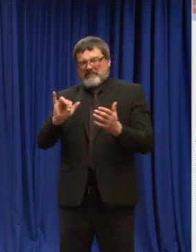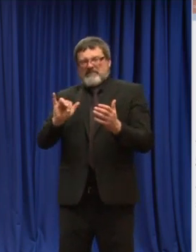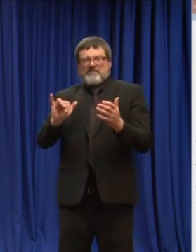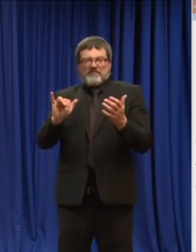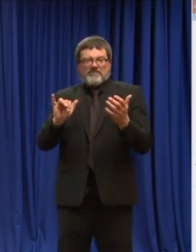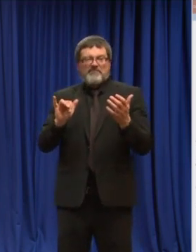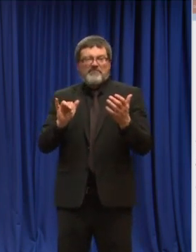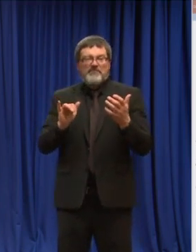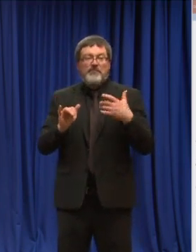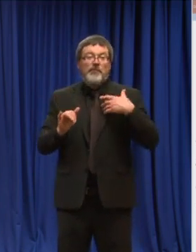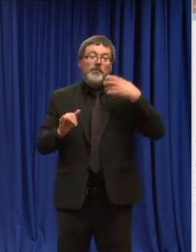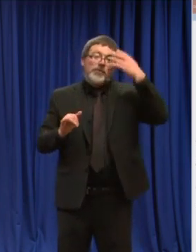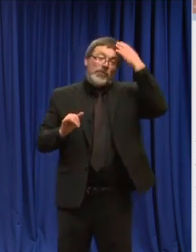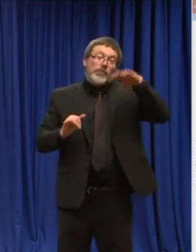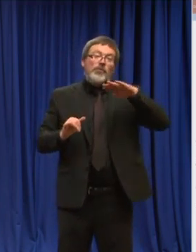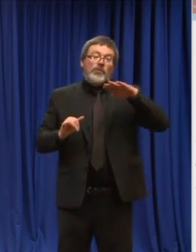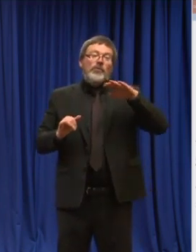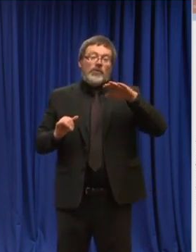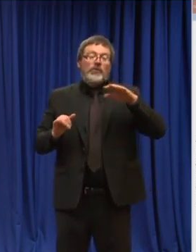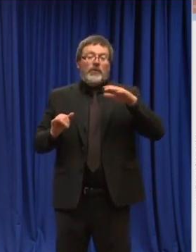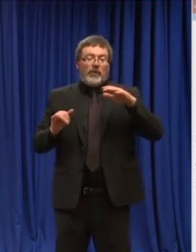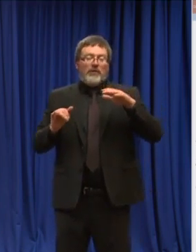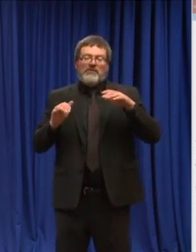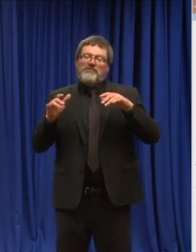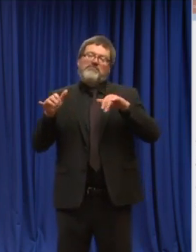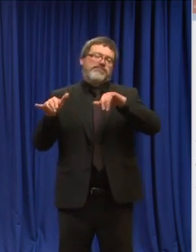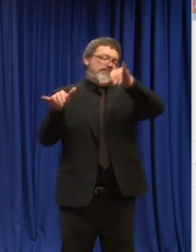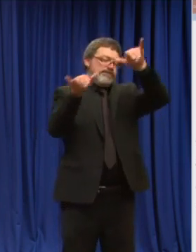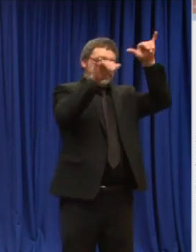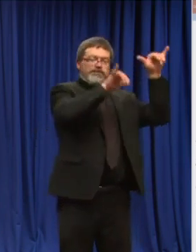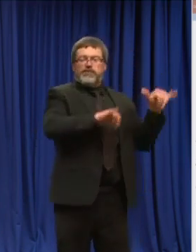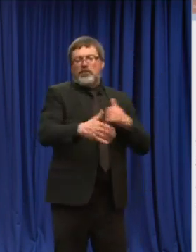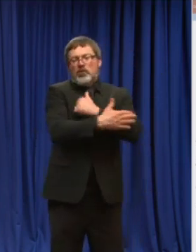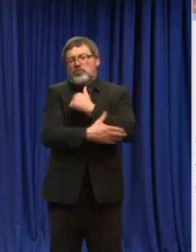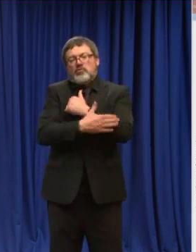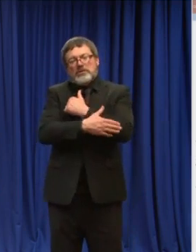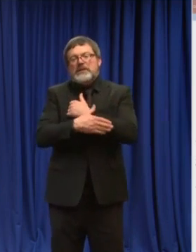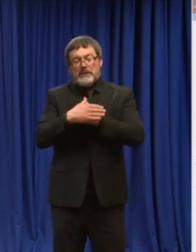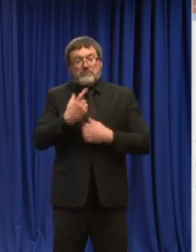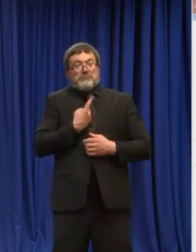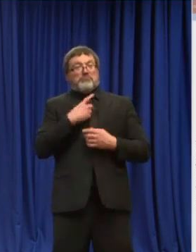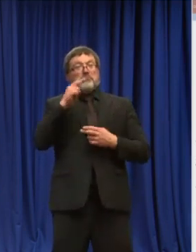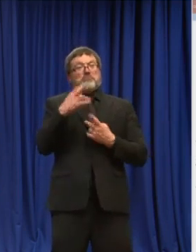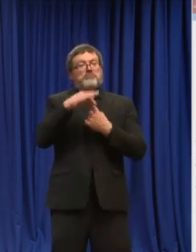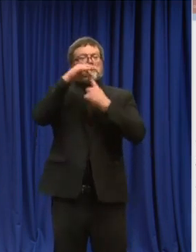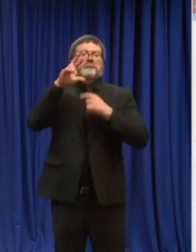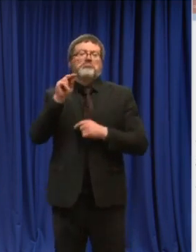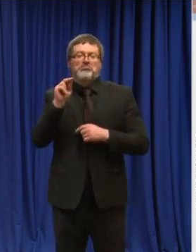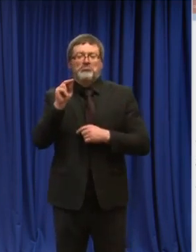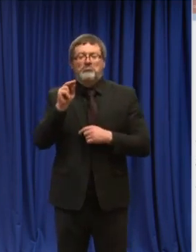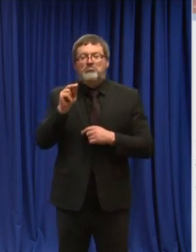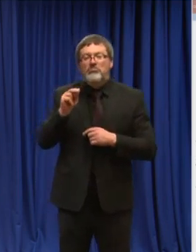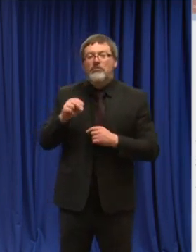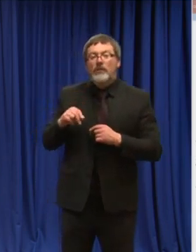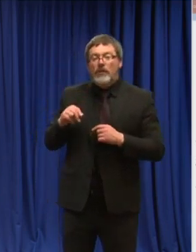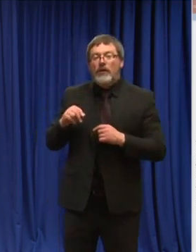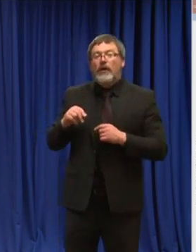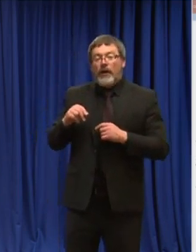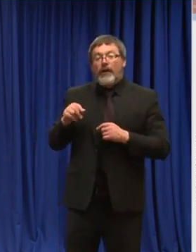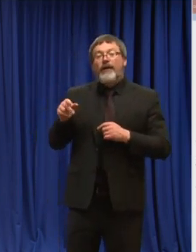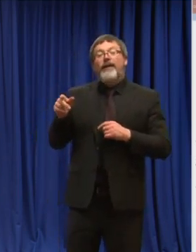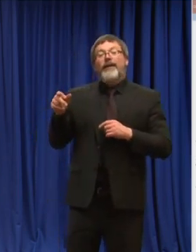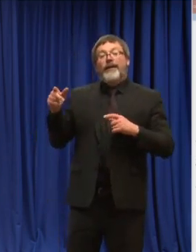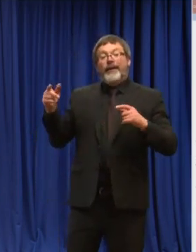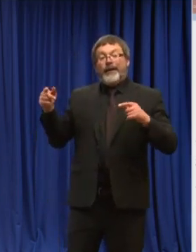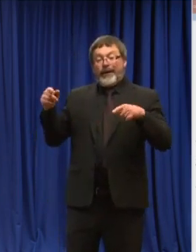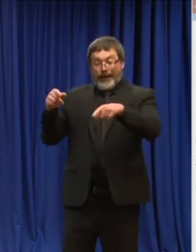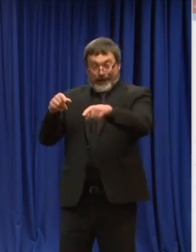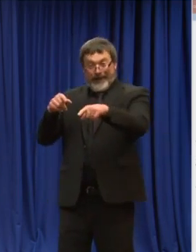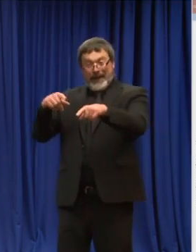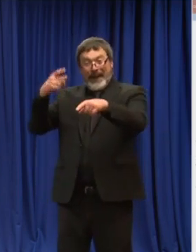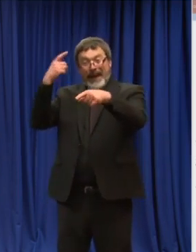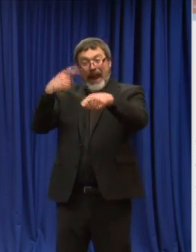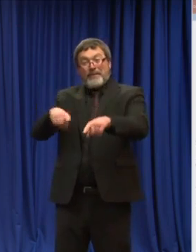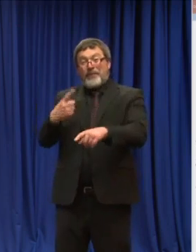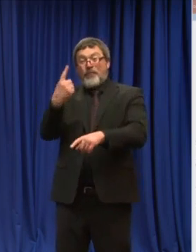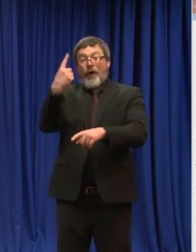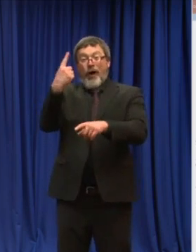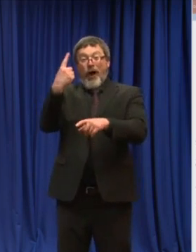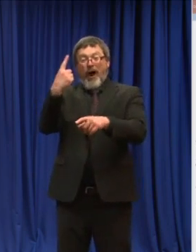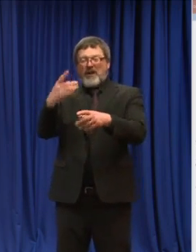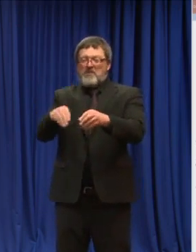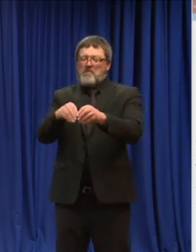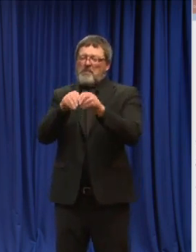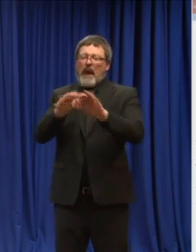AND UNFORTUNATELY, WHAT FROM WHAT WE’VE SEEN IN OTHER STATES INCLUDING IN NEW HAMPSHIRE NOW ONCE COVID-19 GETS INTO SOME OF THESE CONGREGATE SETTINGS LIKE LONG-TERM CARE FACILITIES OR